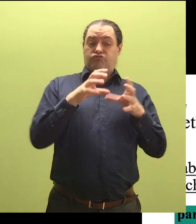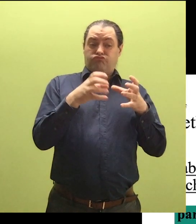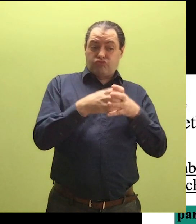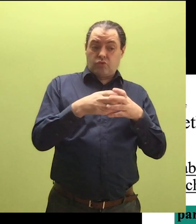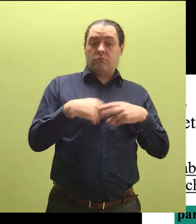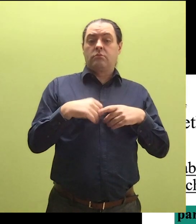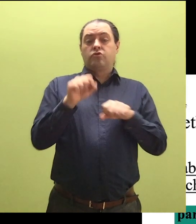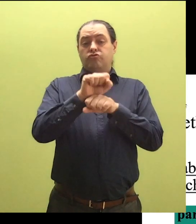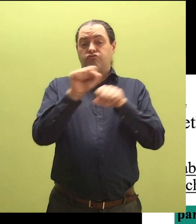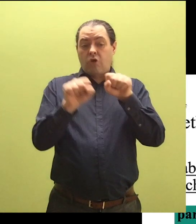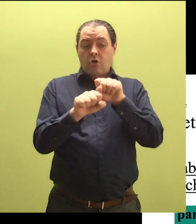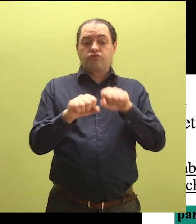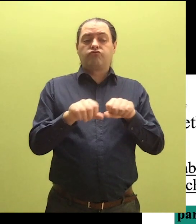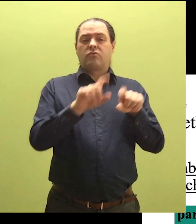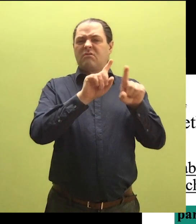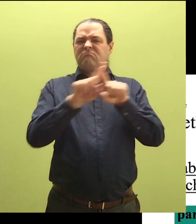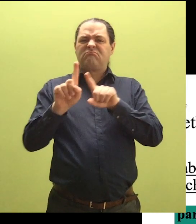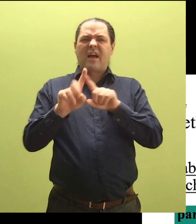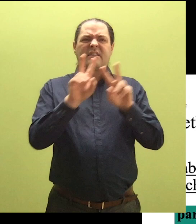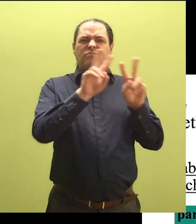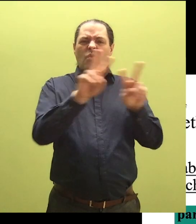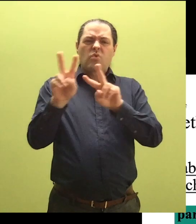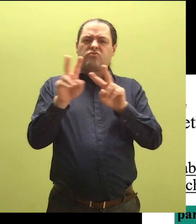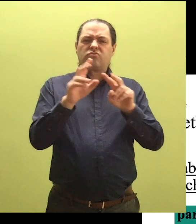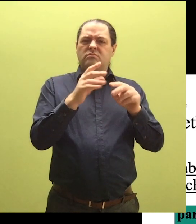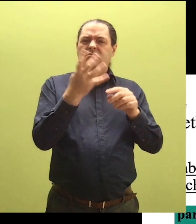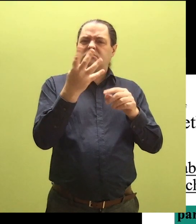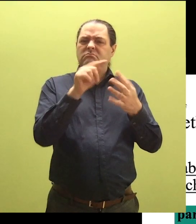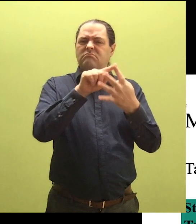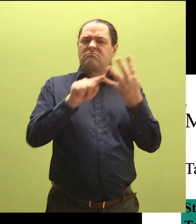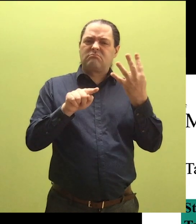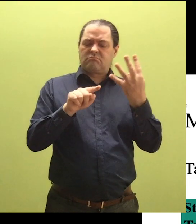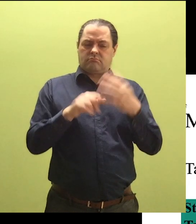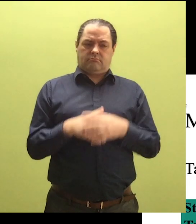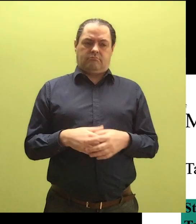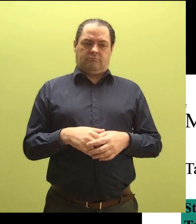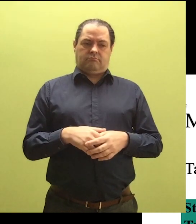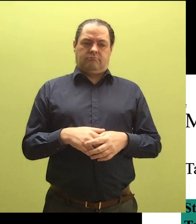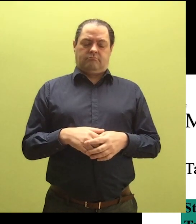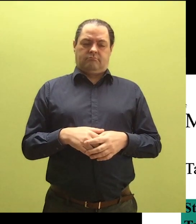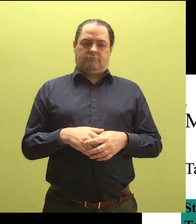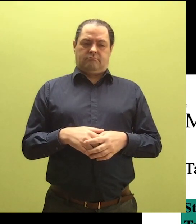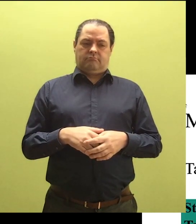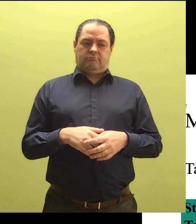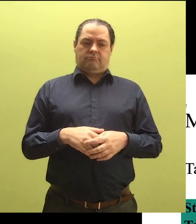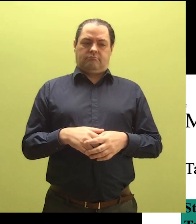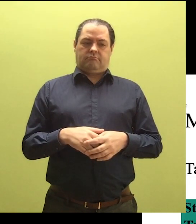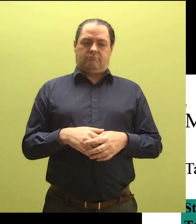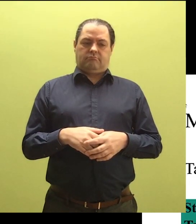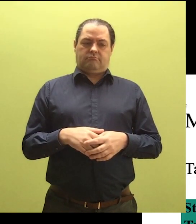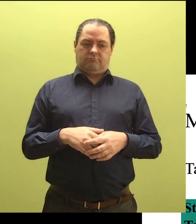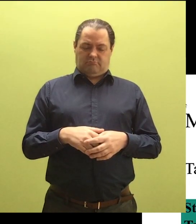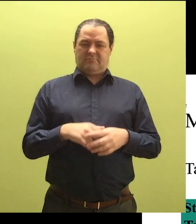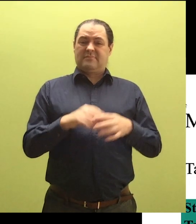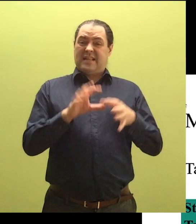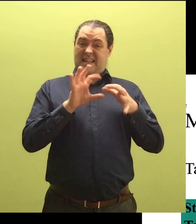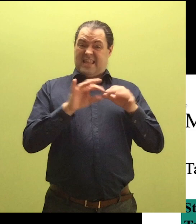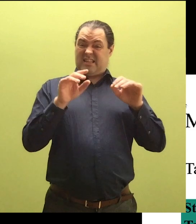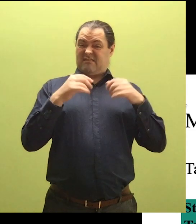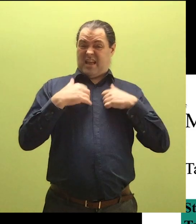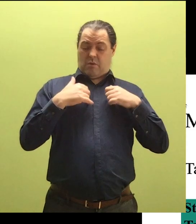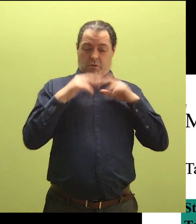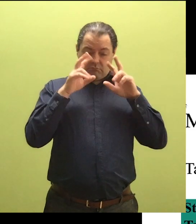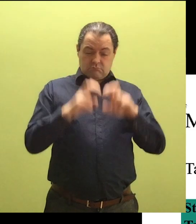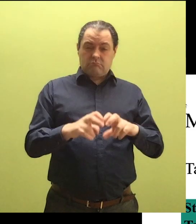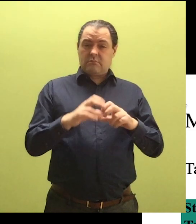they responded. Based on this data frame, we calculated the